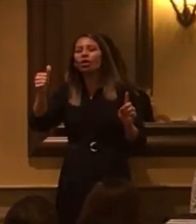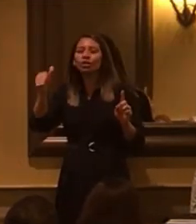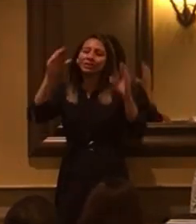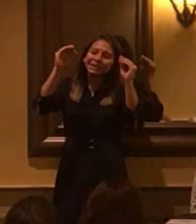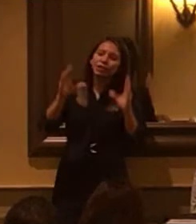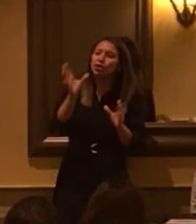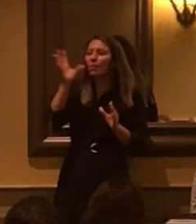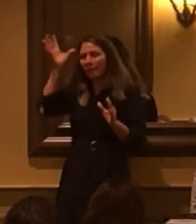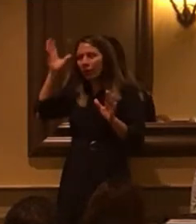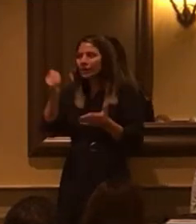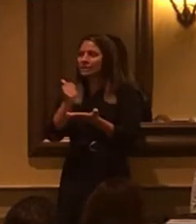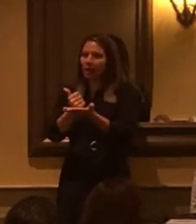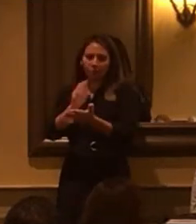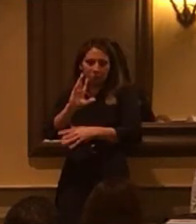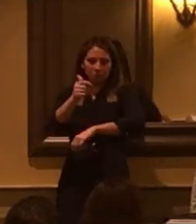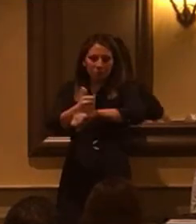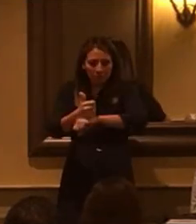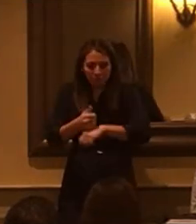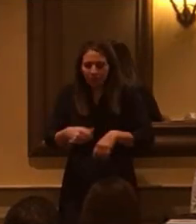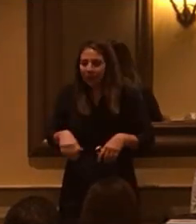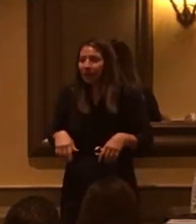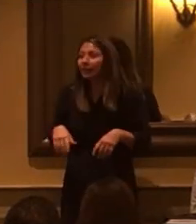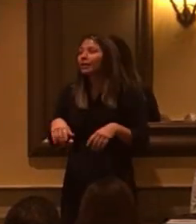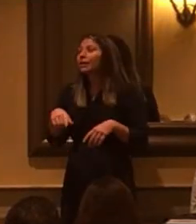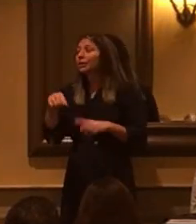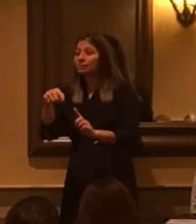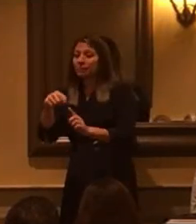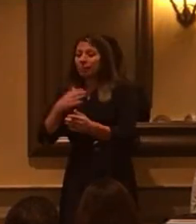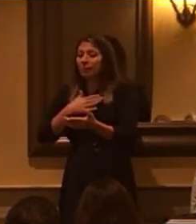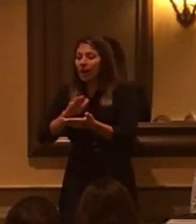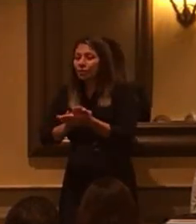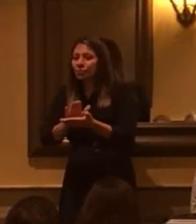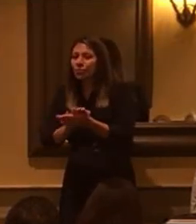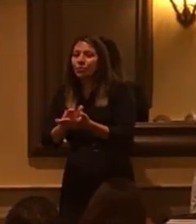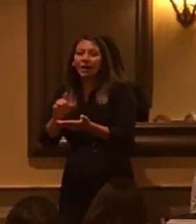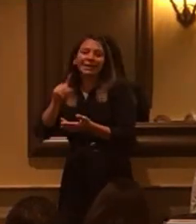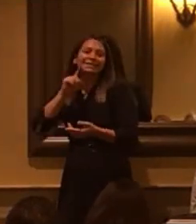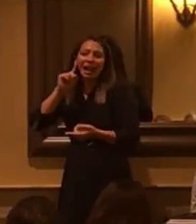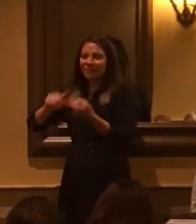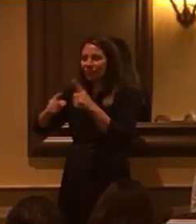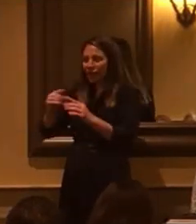I learned the alphabet when I was in preschool and forgot it. a couple of years ago.